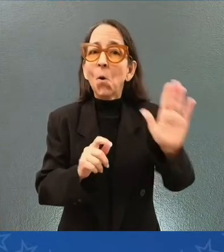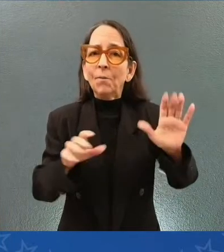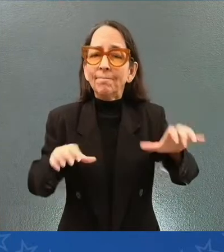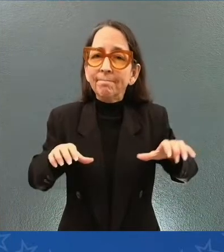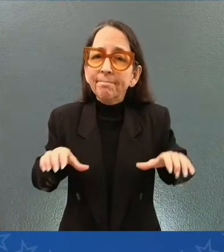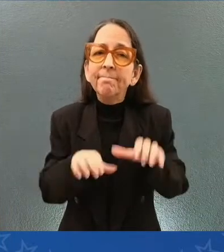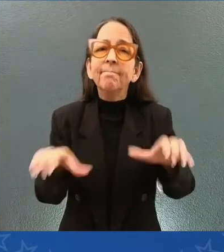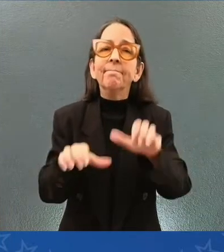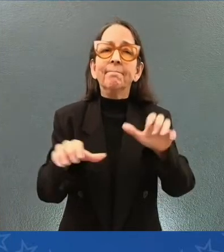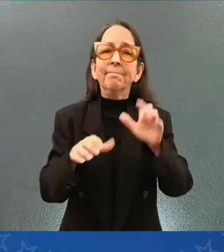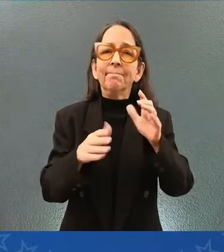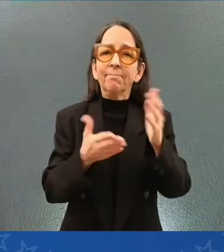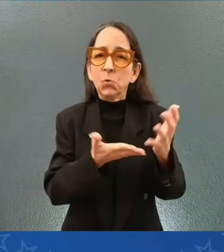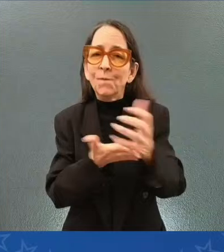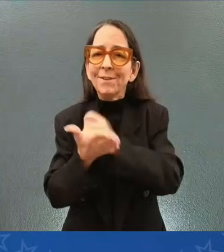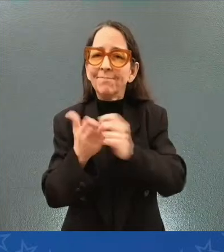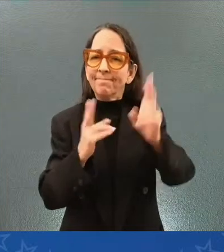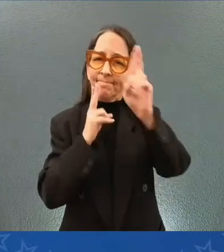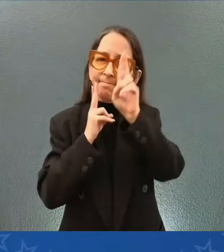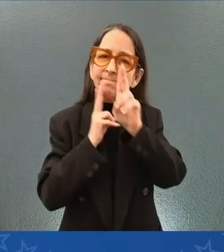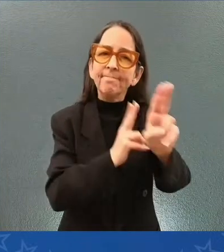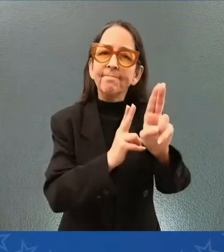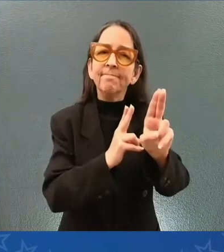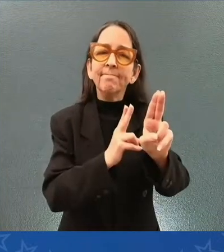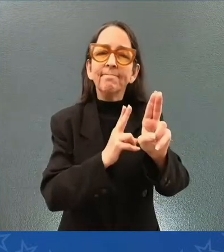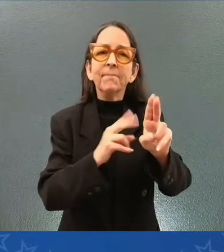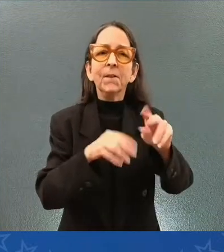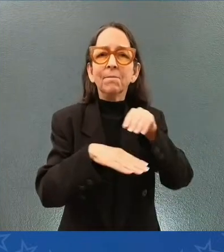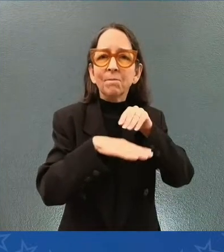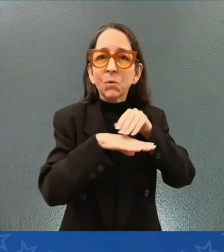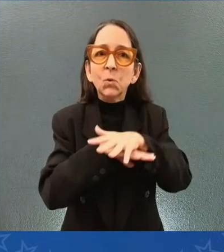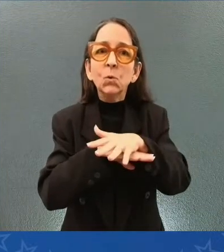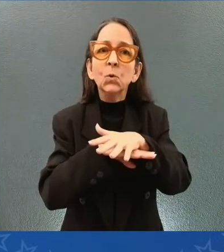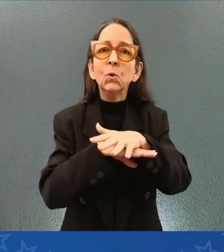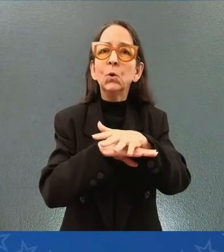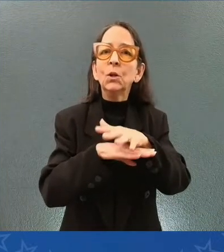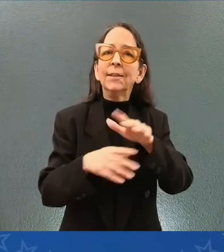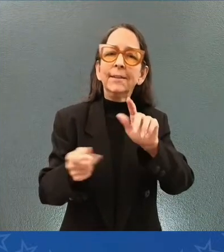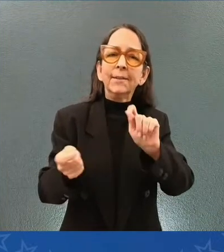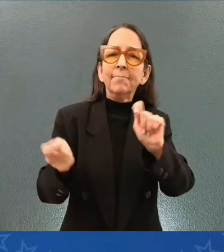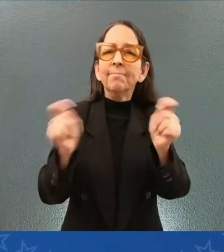to shape the culture and the cause of America. So let me just say to each of you,